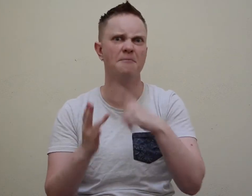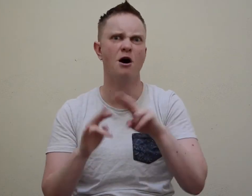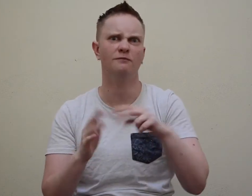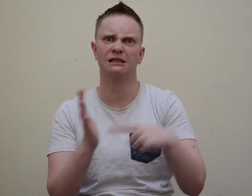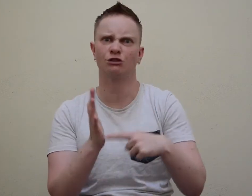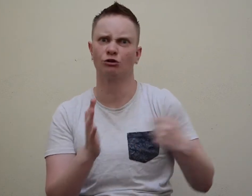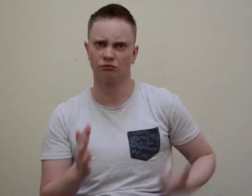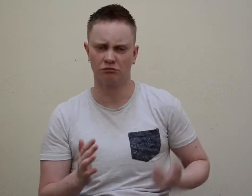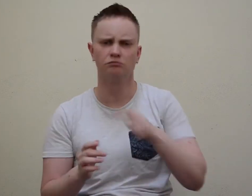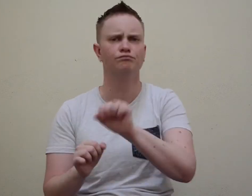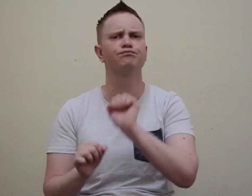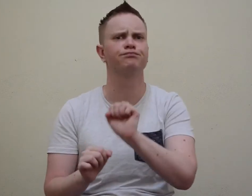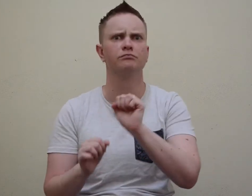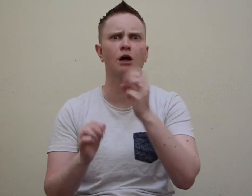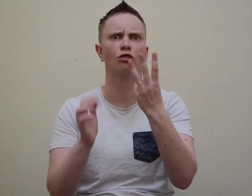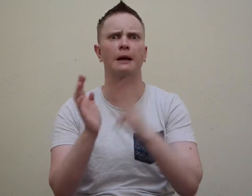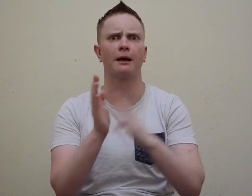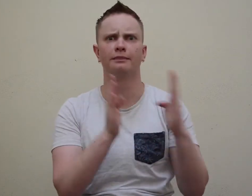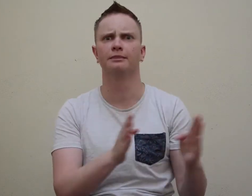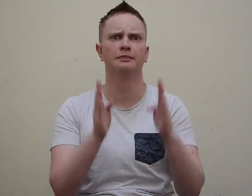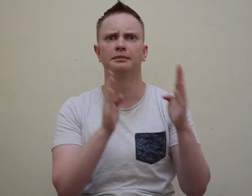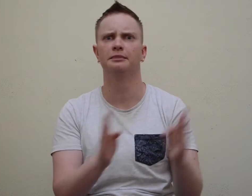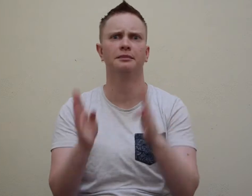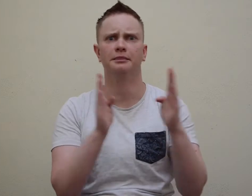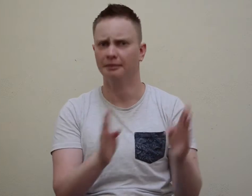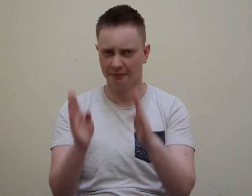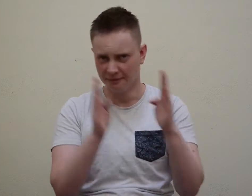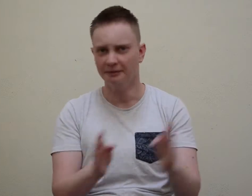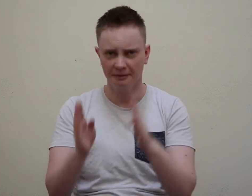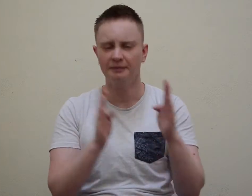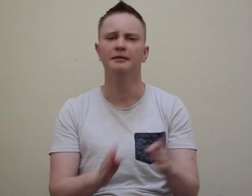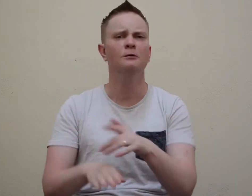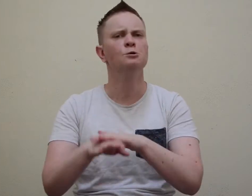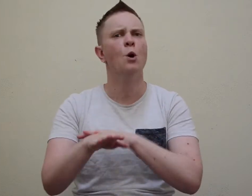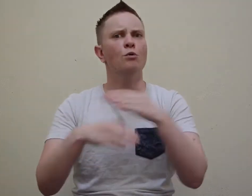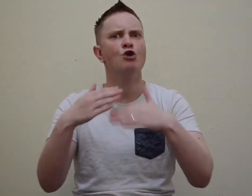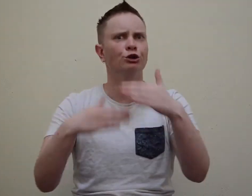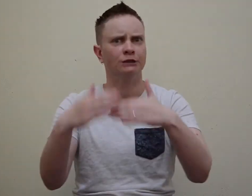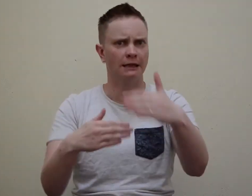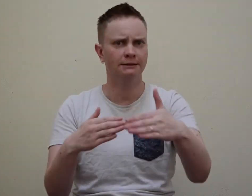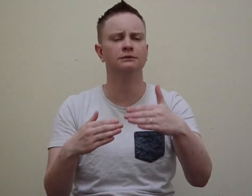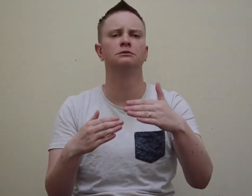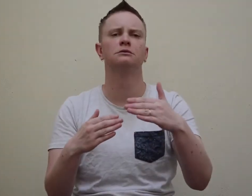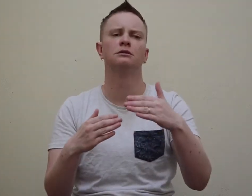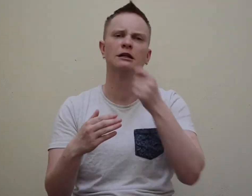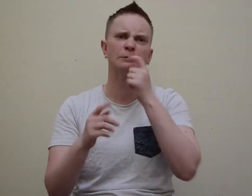So it's a type of testosterone shot. And it's something, it's a shot you have every three months. And so, as a result,